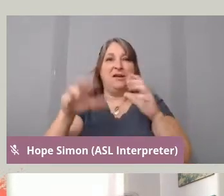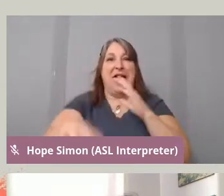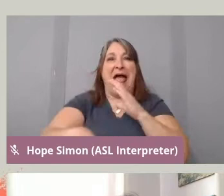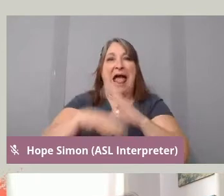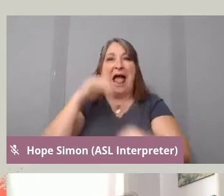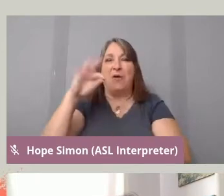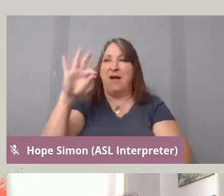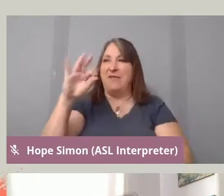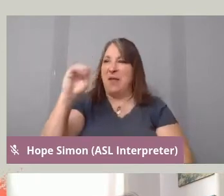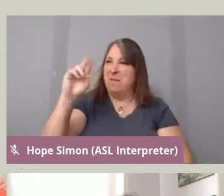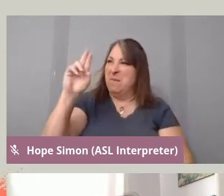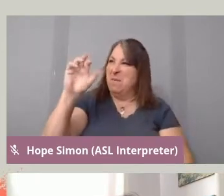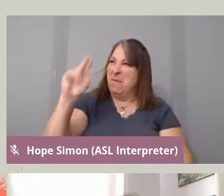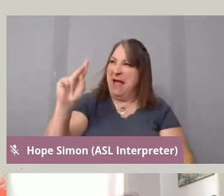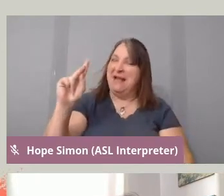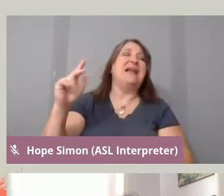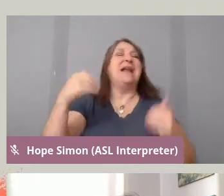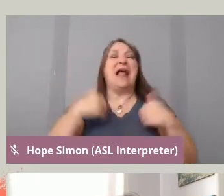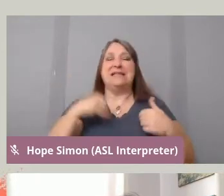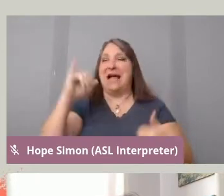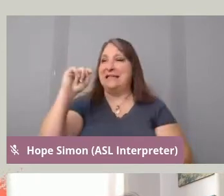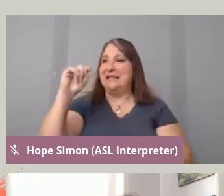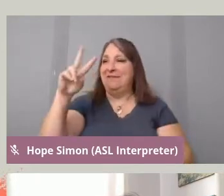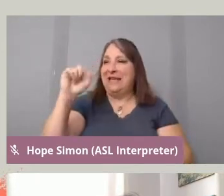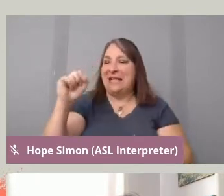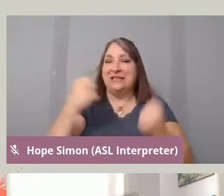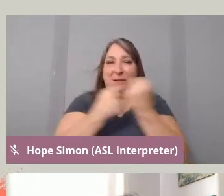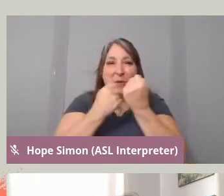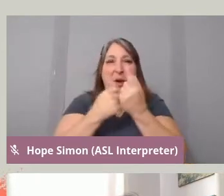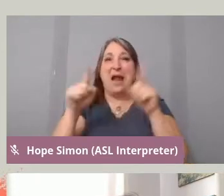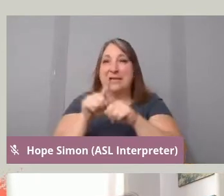And it has ITVS support as well as Sundance and Just Films.